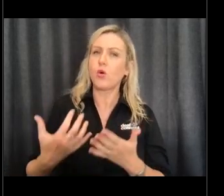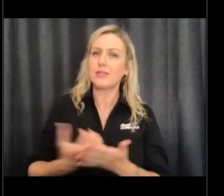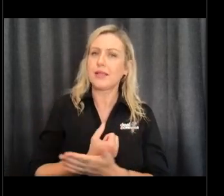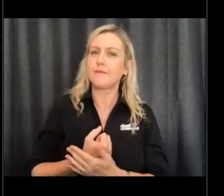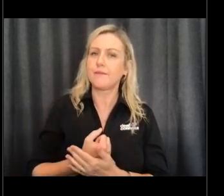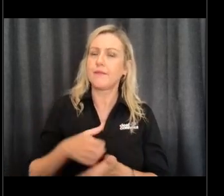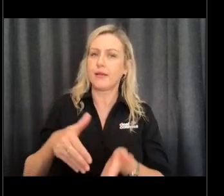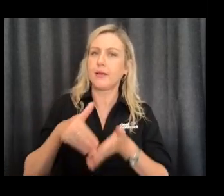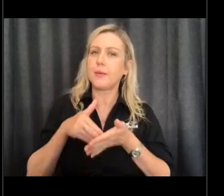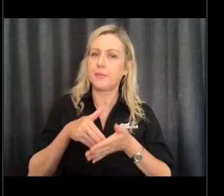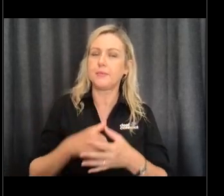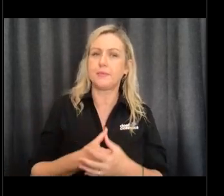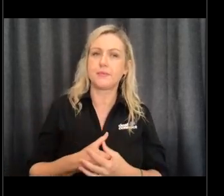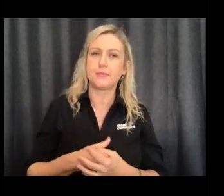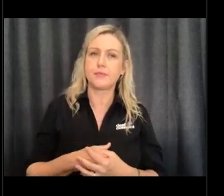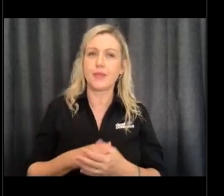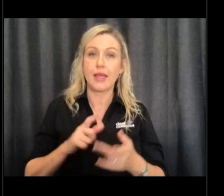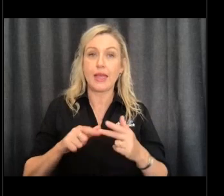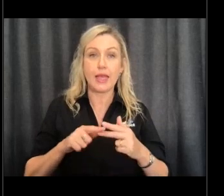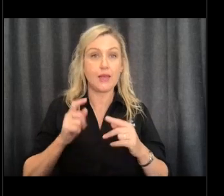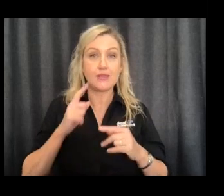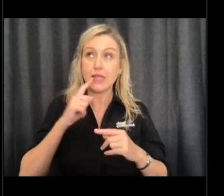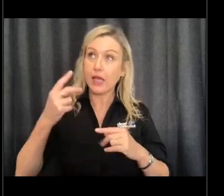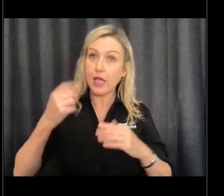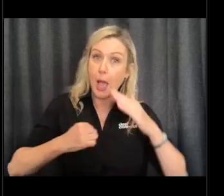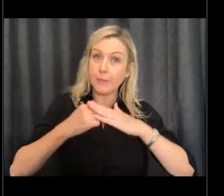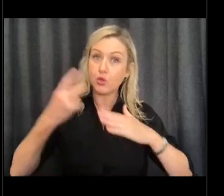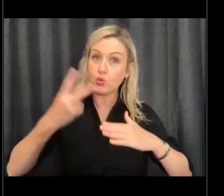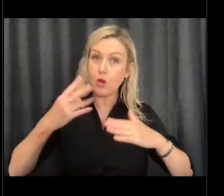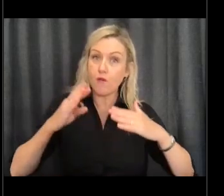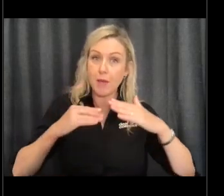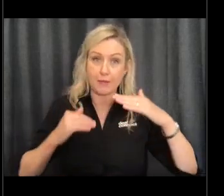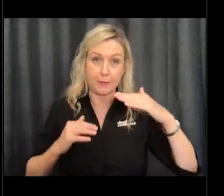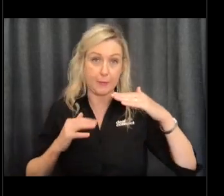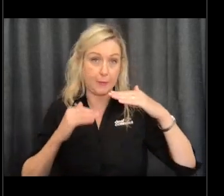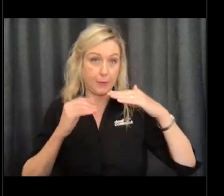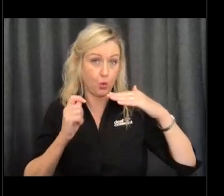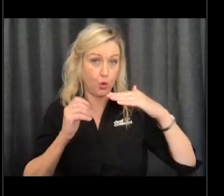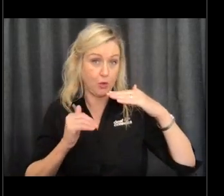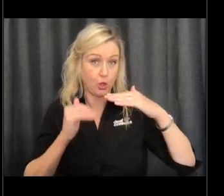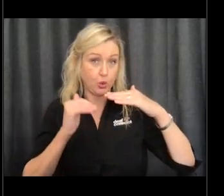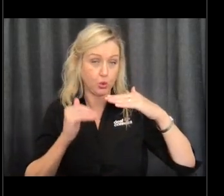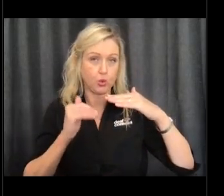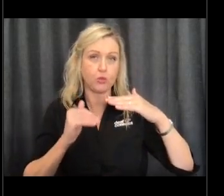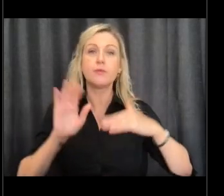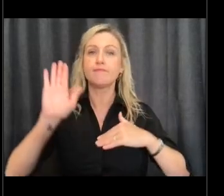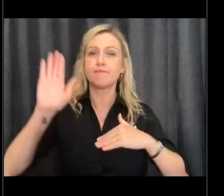and if it's about to run out talk to your insurer and talk to us. Definitely. All right.